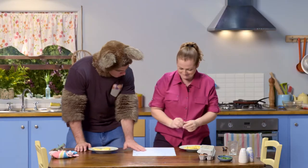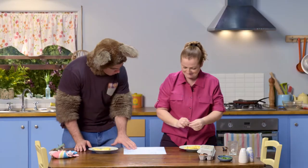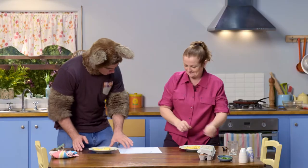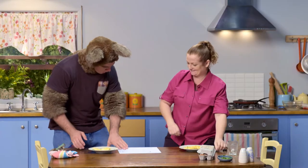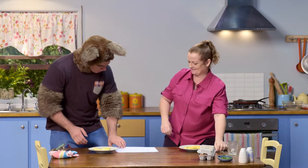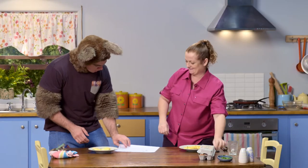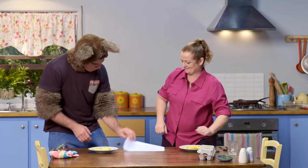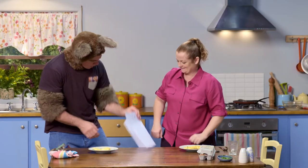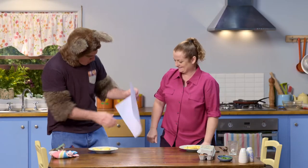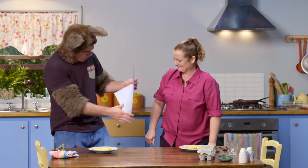Oh.